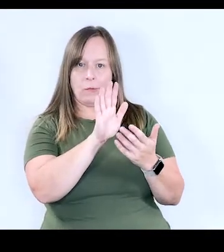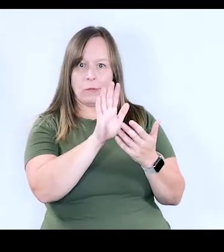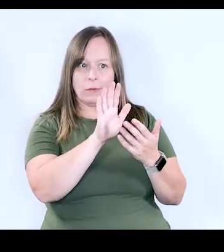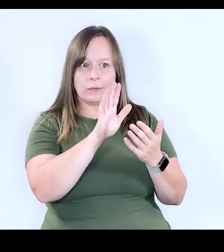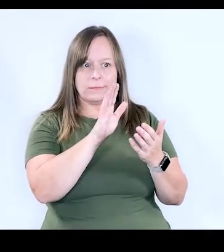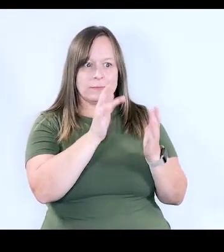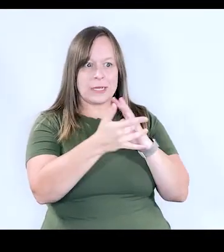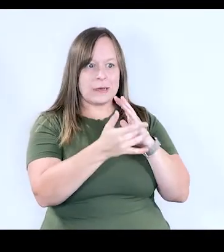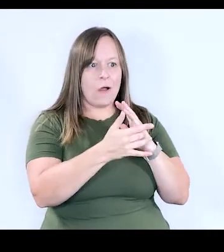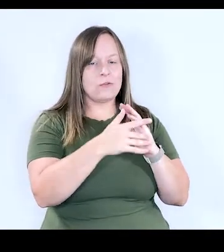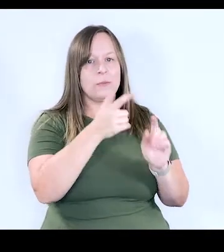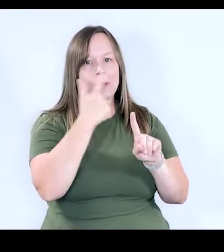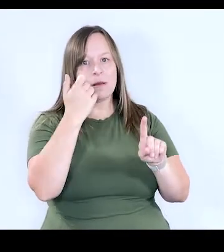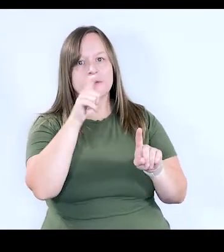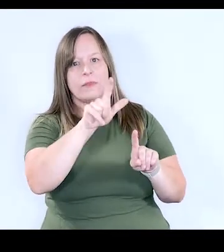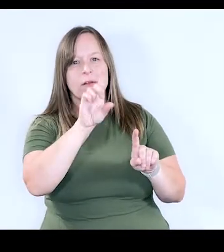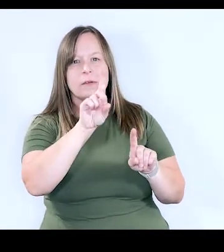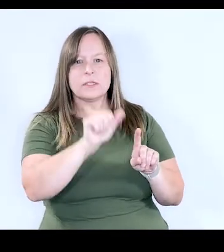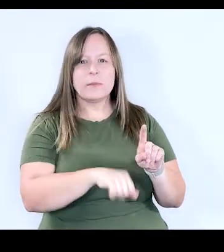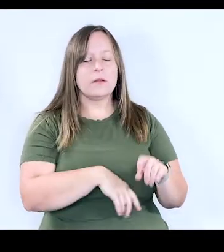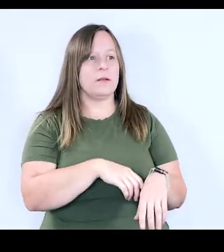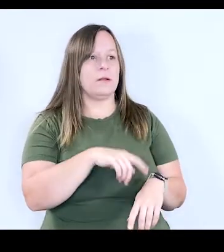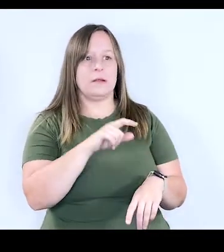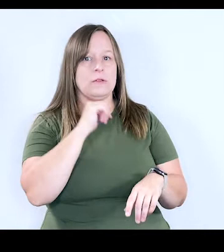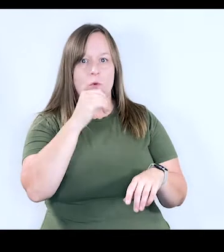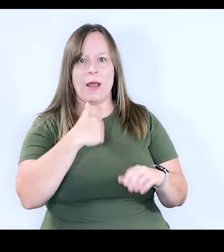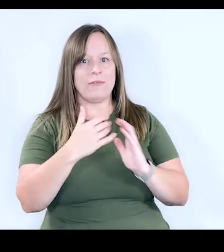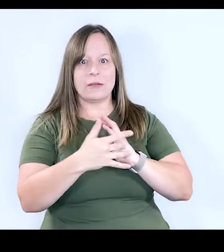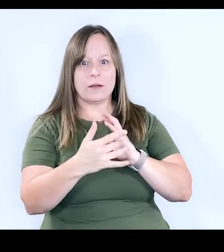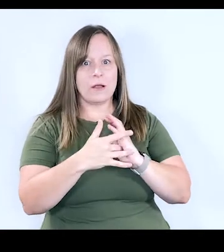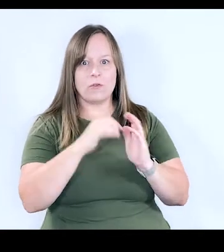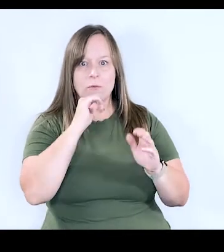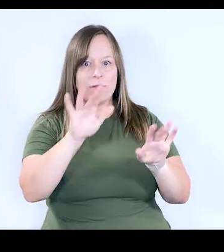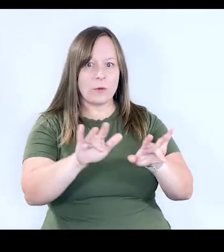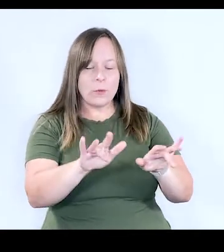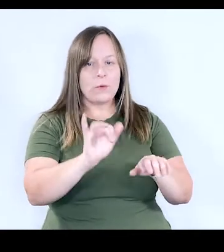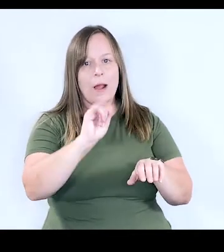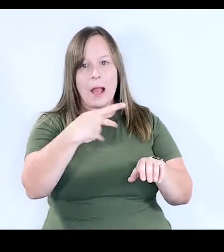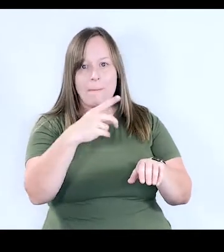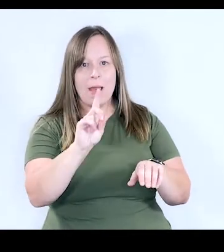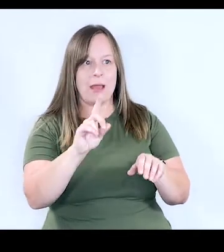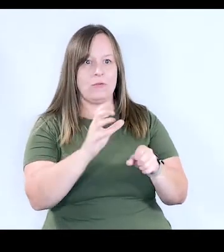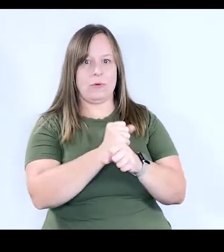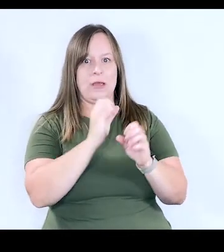some due to the inability to access the technology necessary to receive the remote instructions,